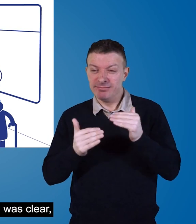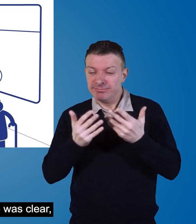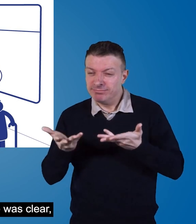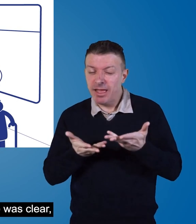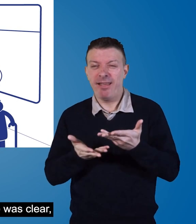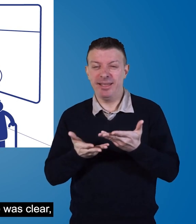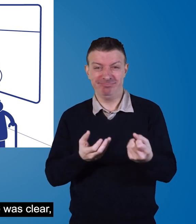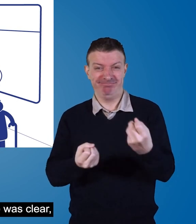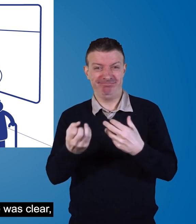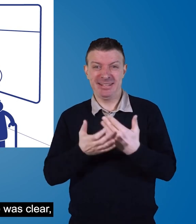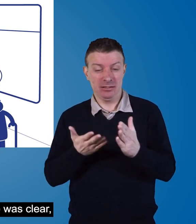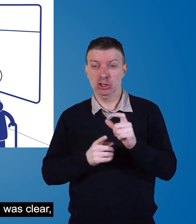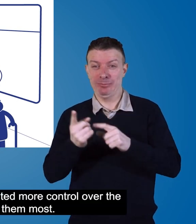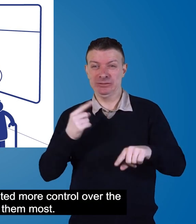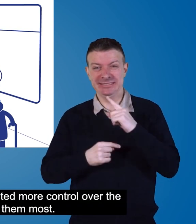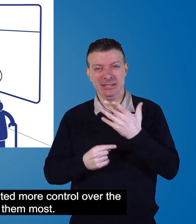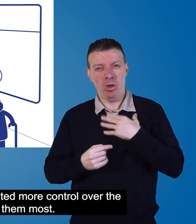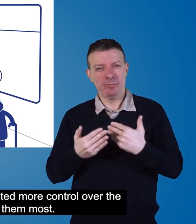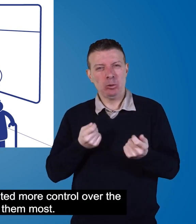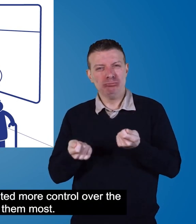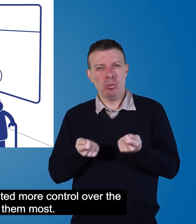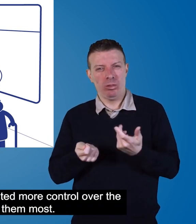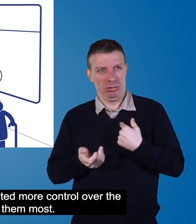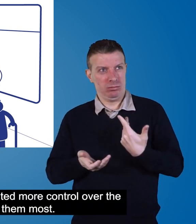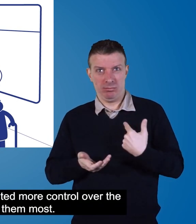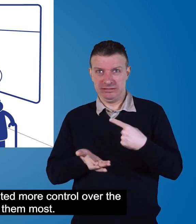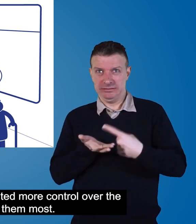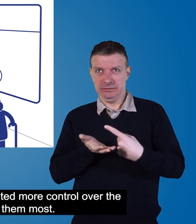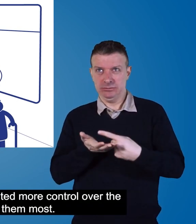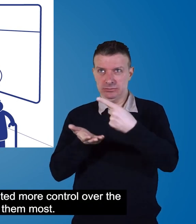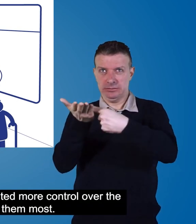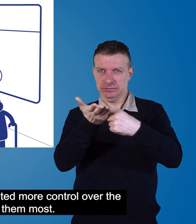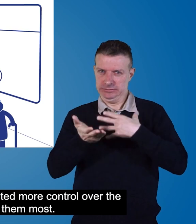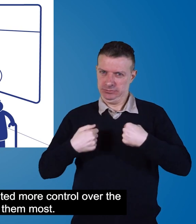message was clear. Communities told us that they wanted more control over the